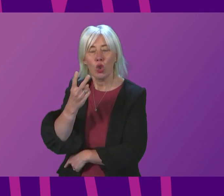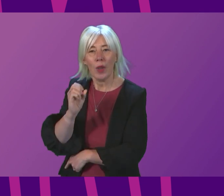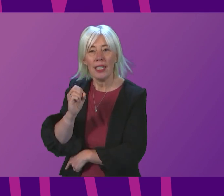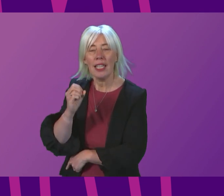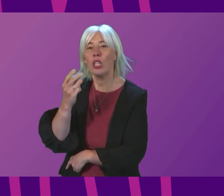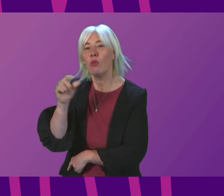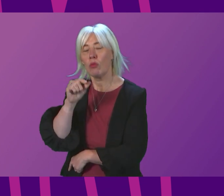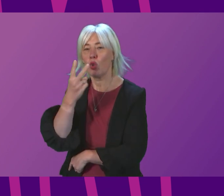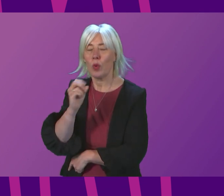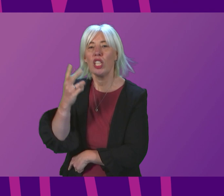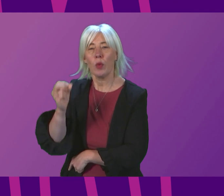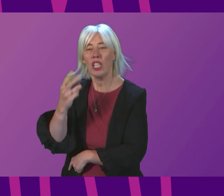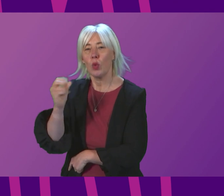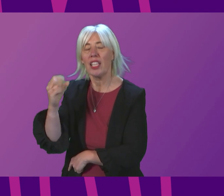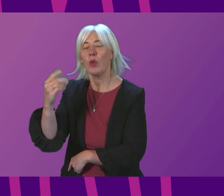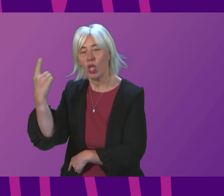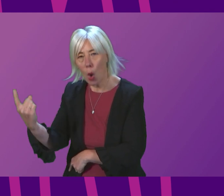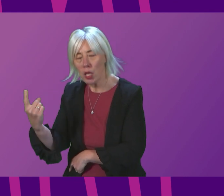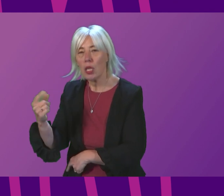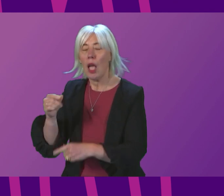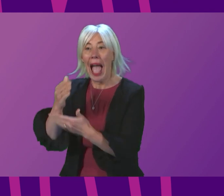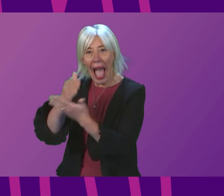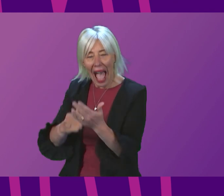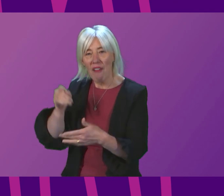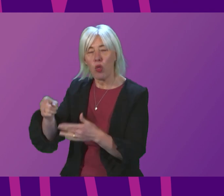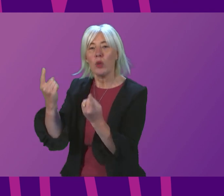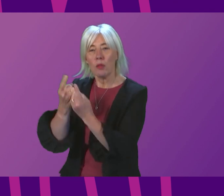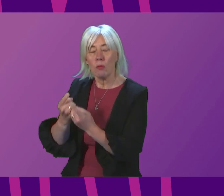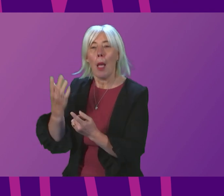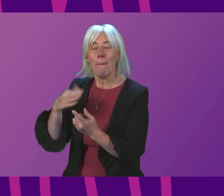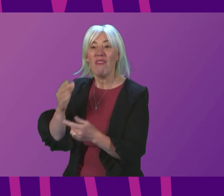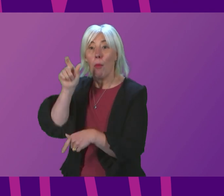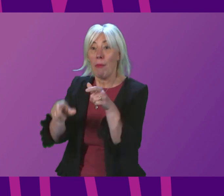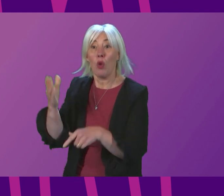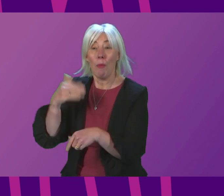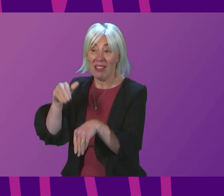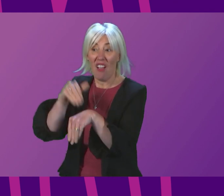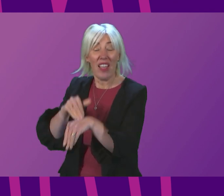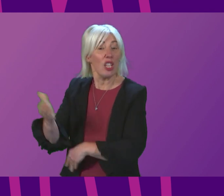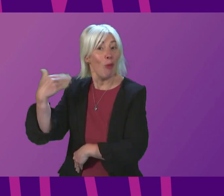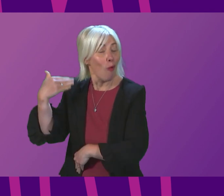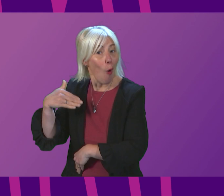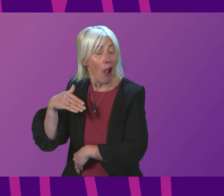It is clear that whatever the Government is doing is not working.